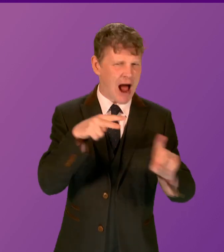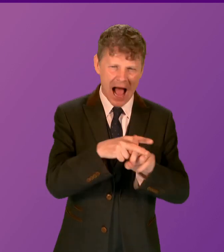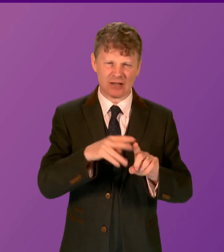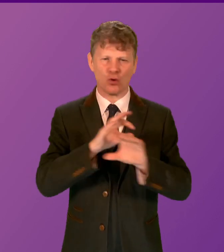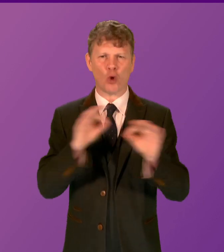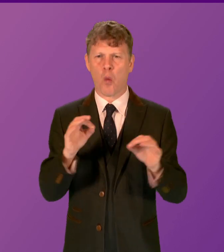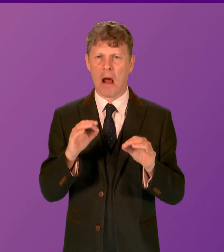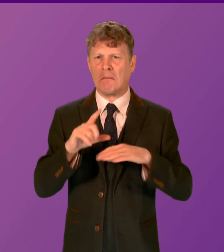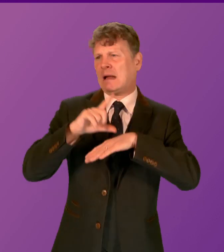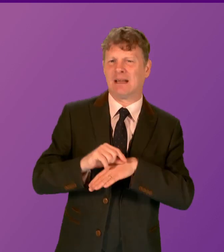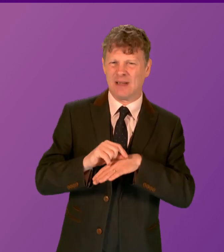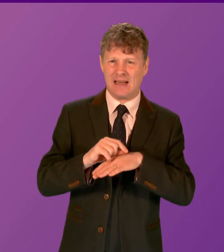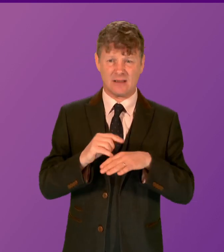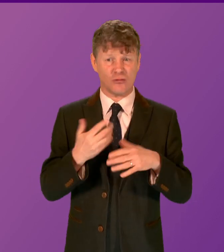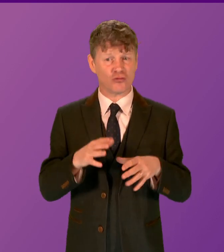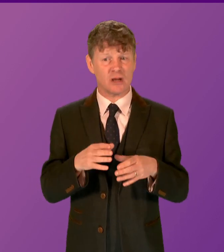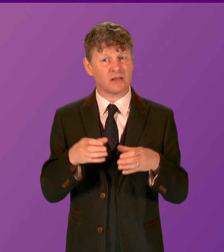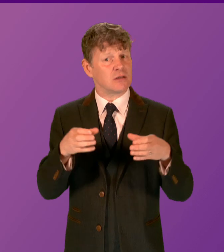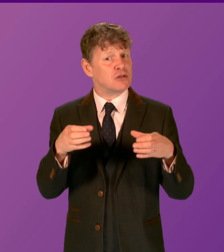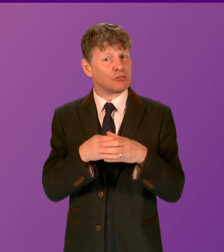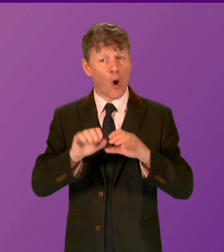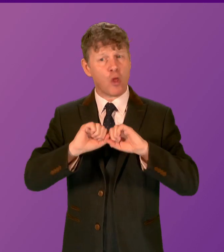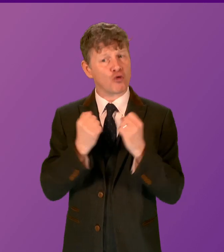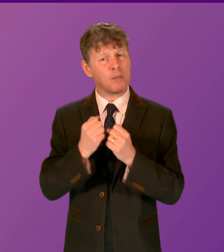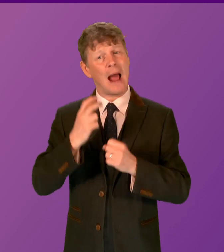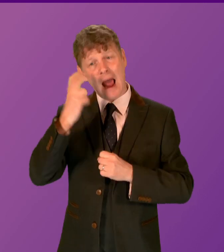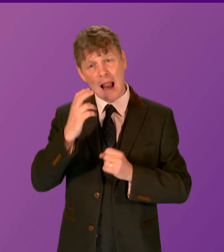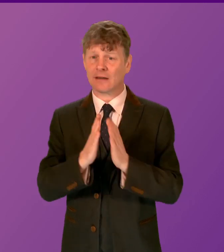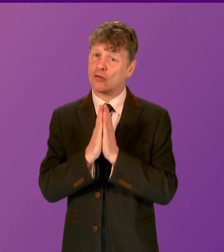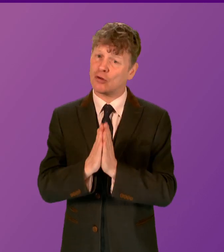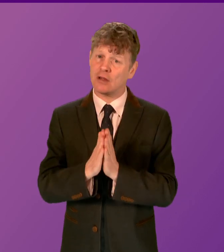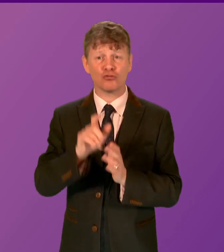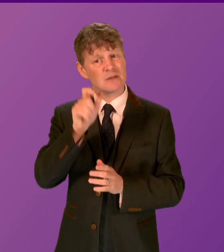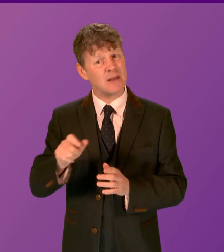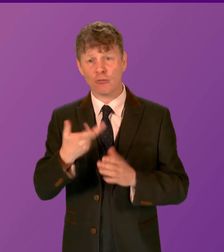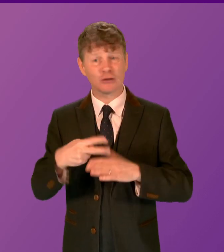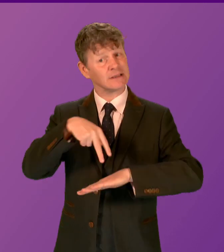It is largely a small group of elderly religious people who are standing outside those facilities.